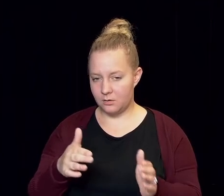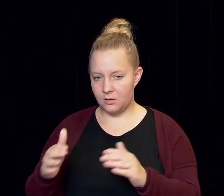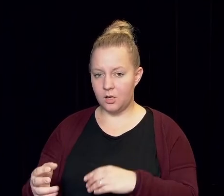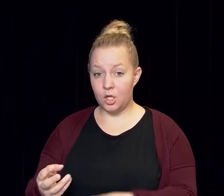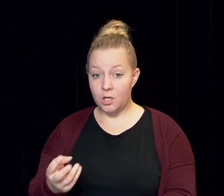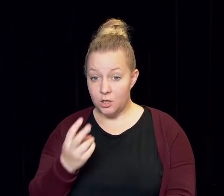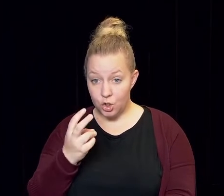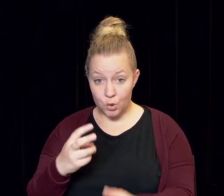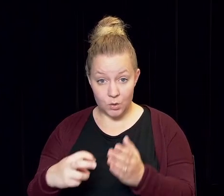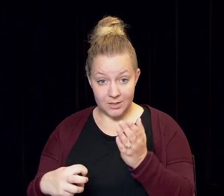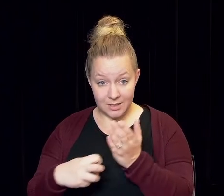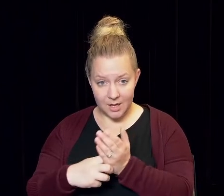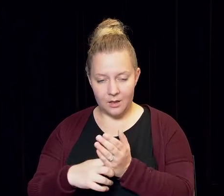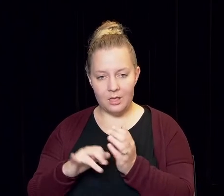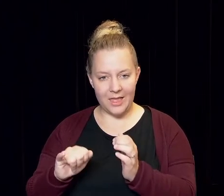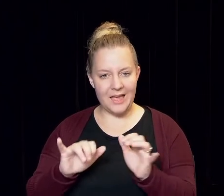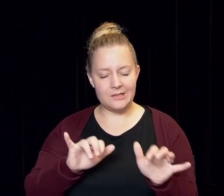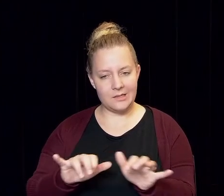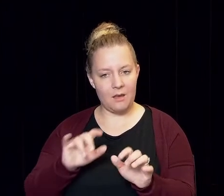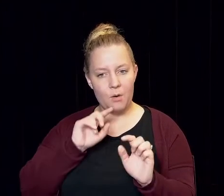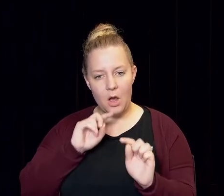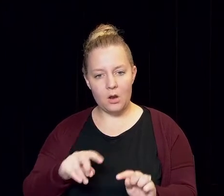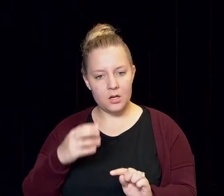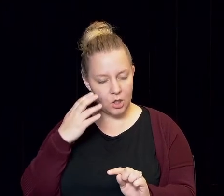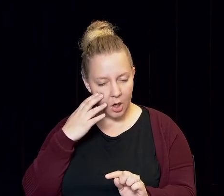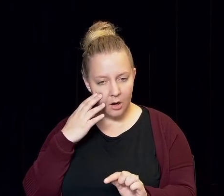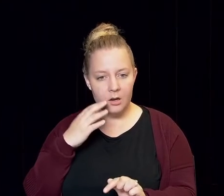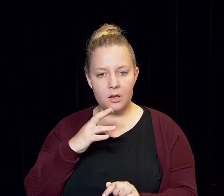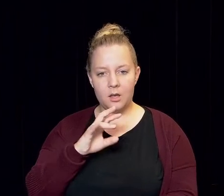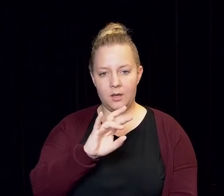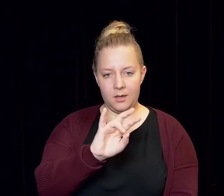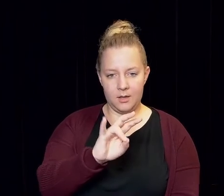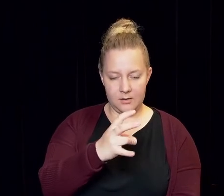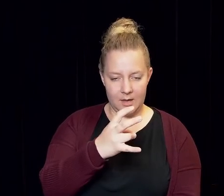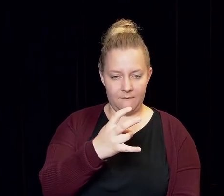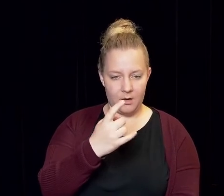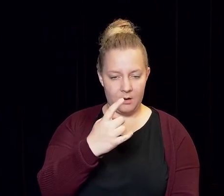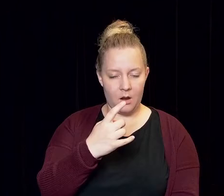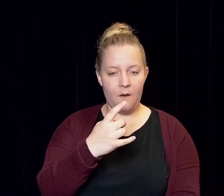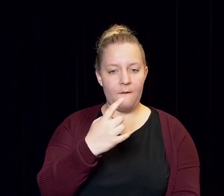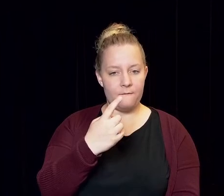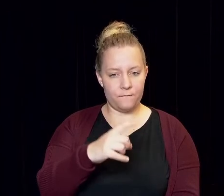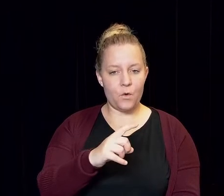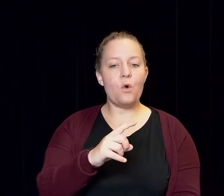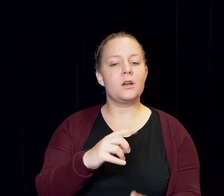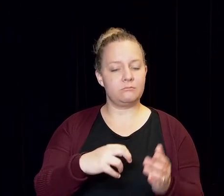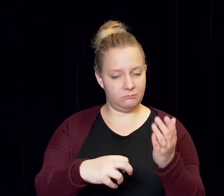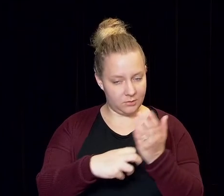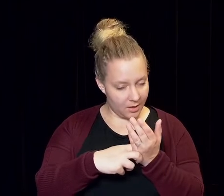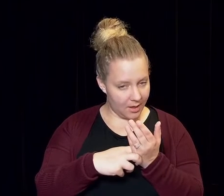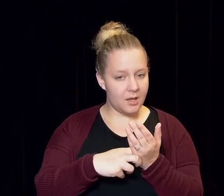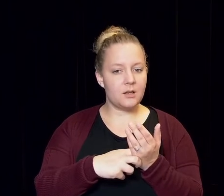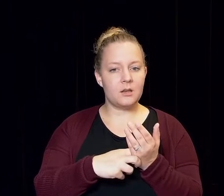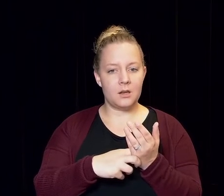tickets on that same order, I know that it's $7 per ticket so 7 times 2 is 14.